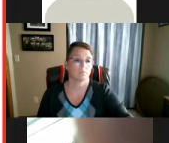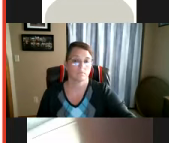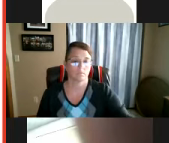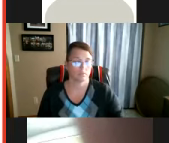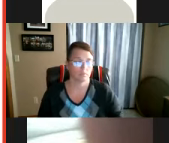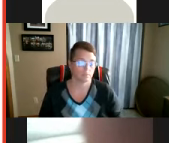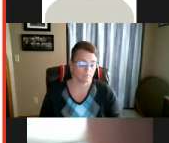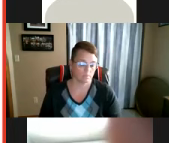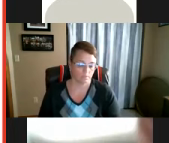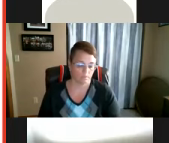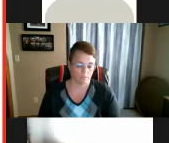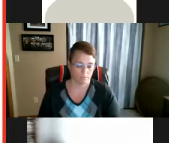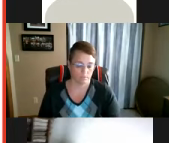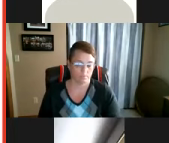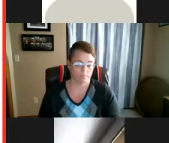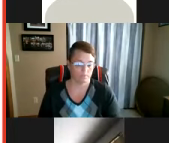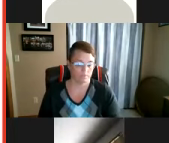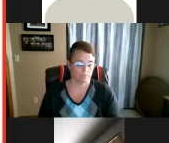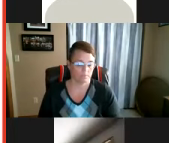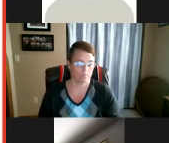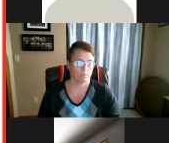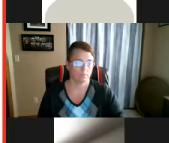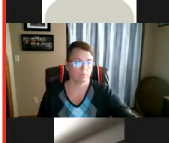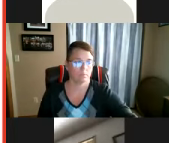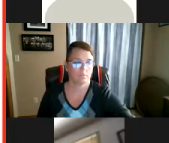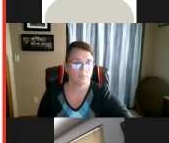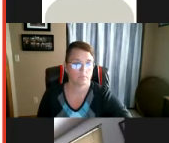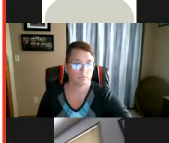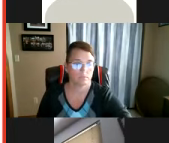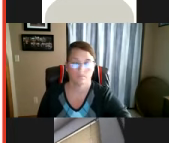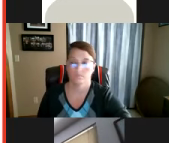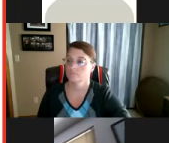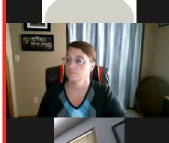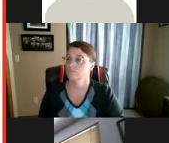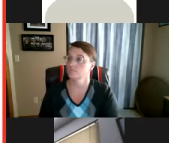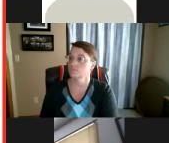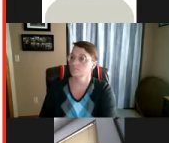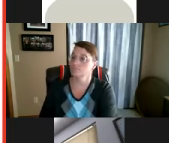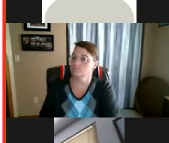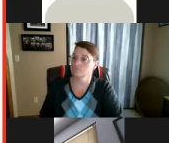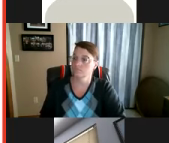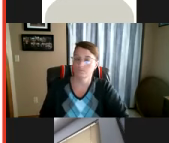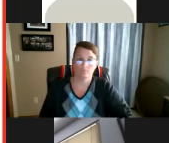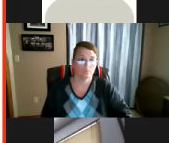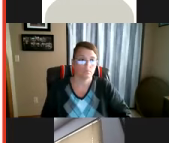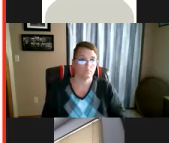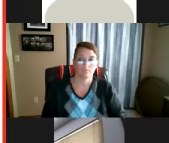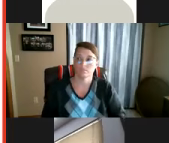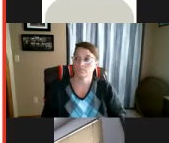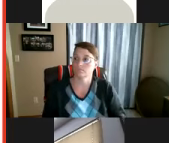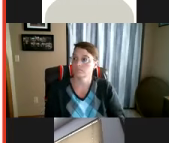community also joined with the Black Lives Matter movement. And as for accessibility